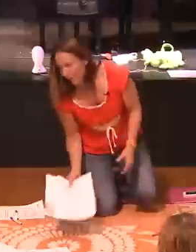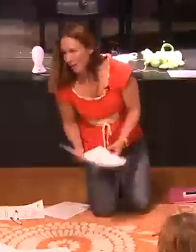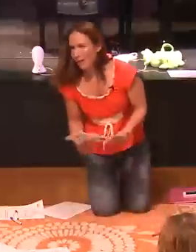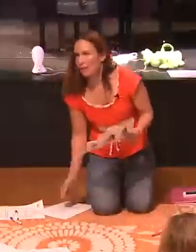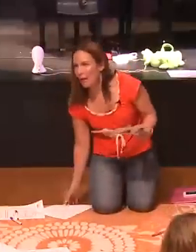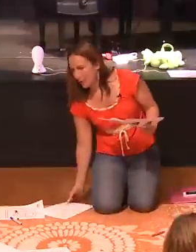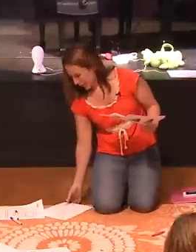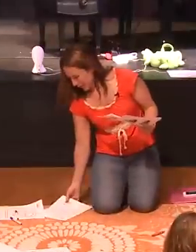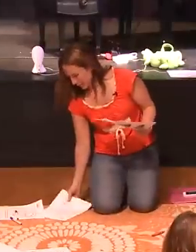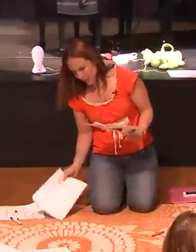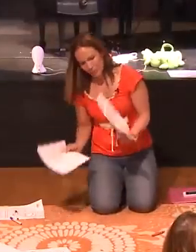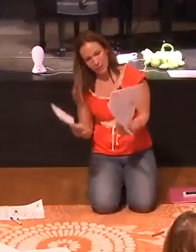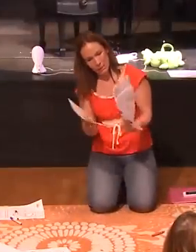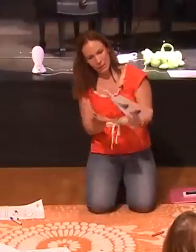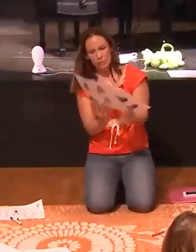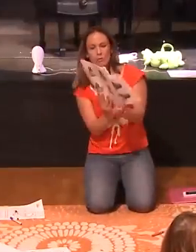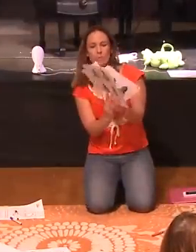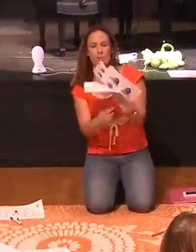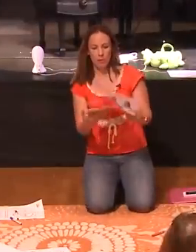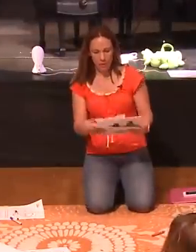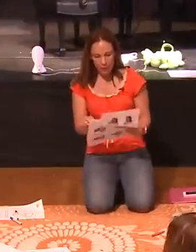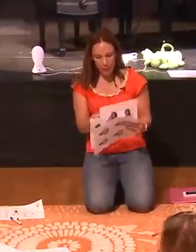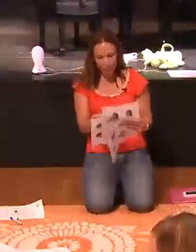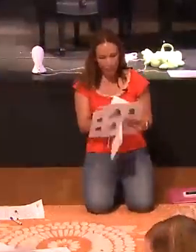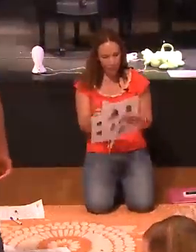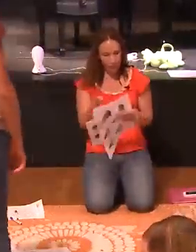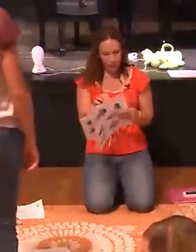All right and then Katherine needs one too. Let me make sure it's a complete one.